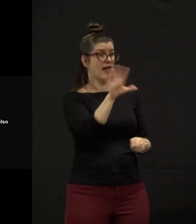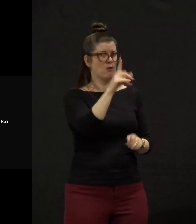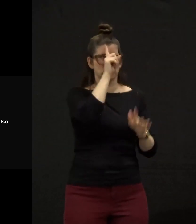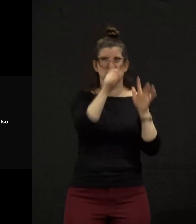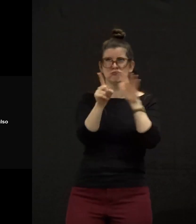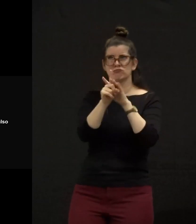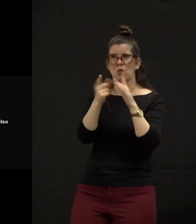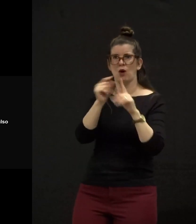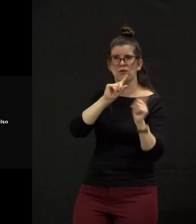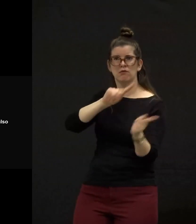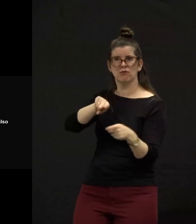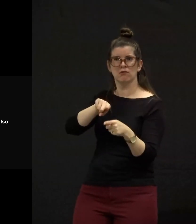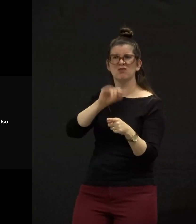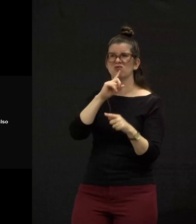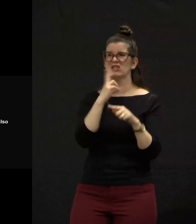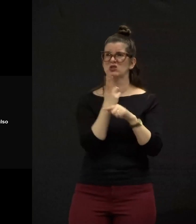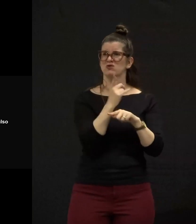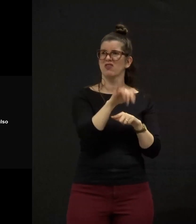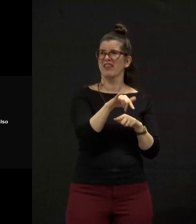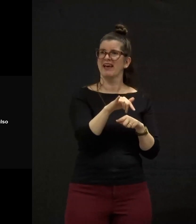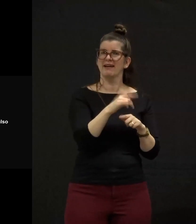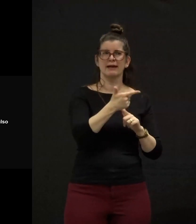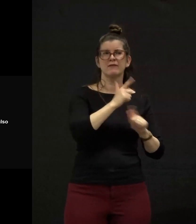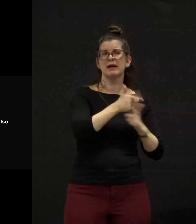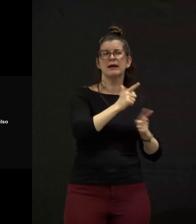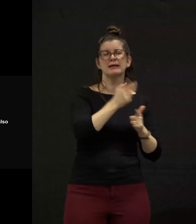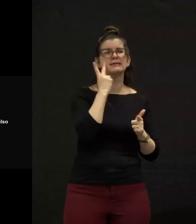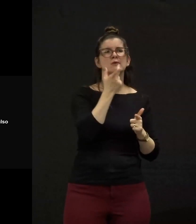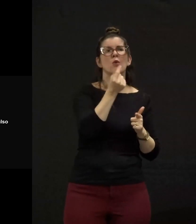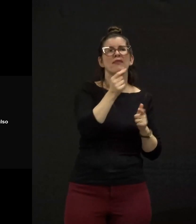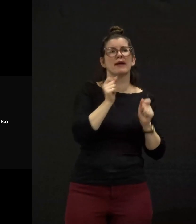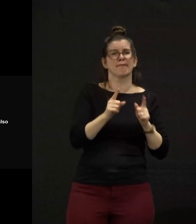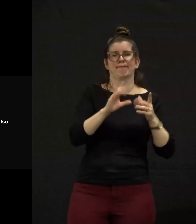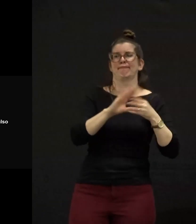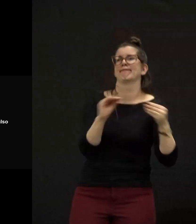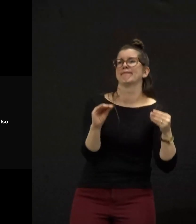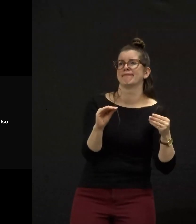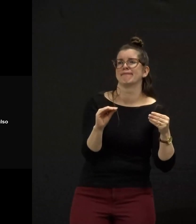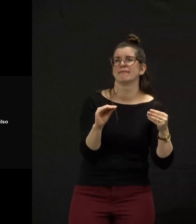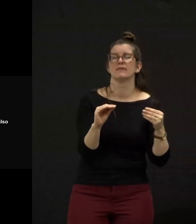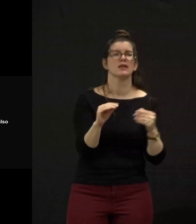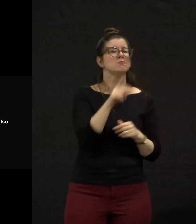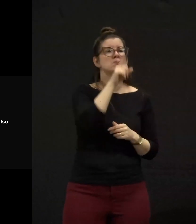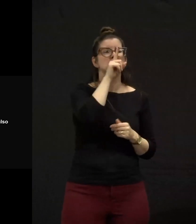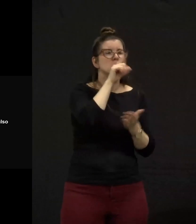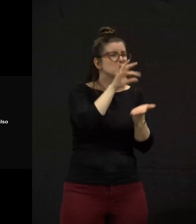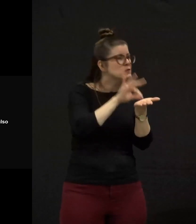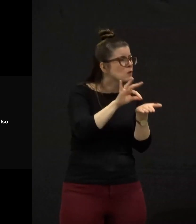That's really what it's used for, just to sort of see what they say, what they share us. We don't score this, we don't give this points,